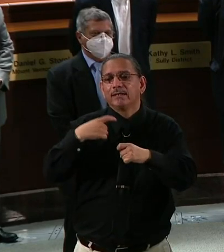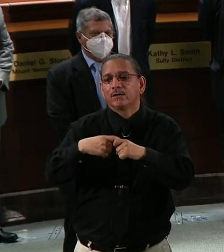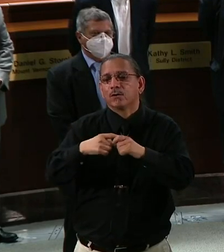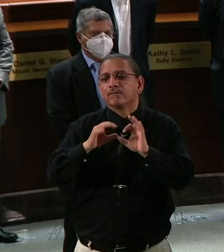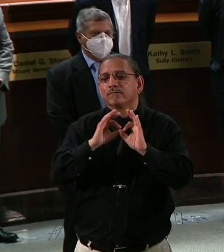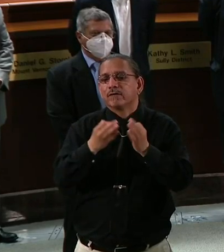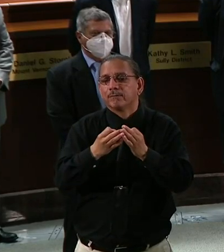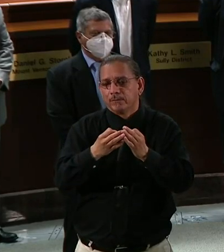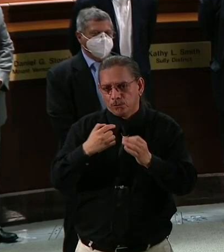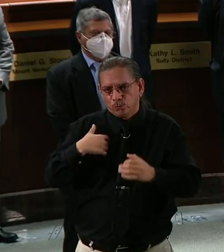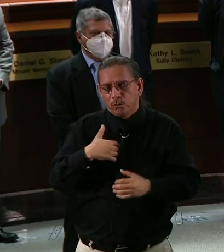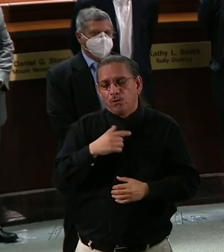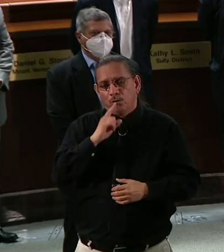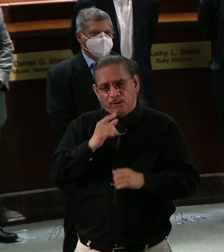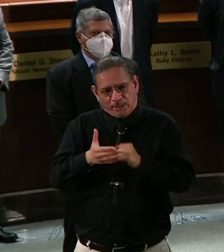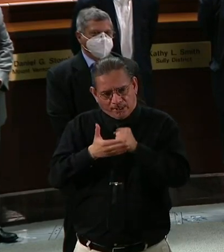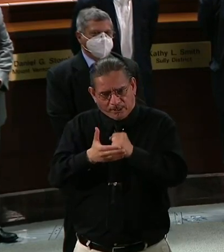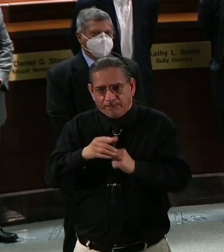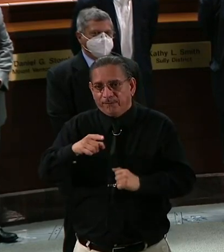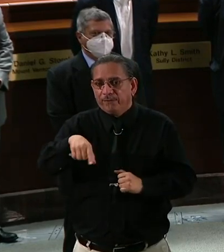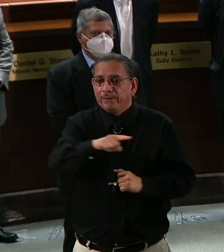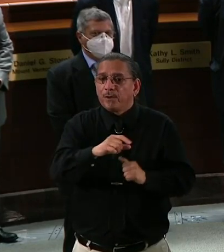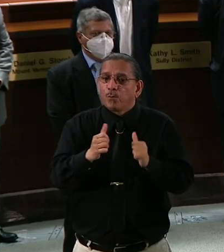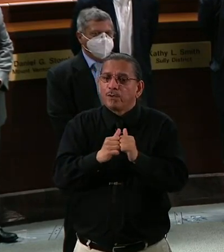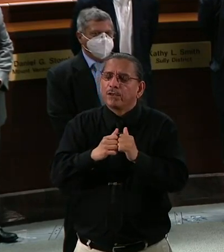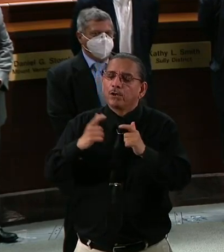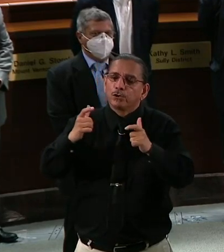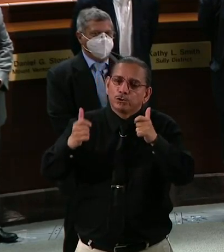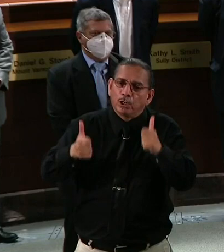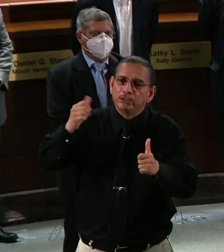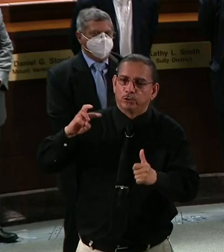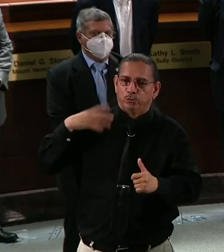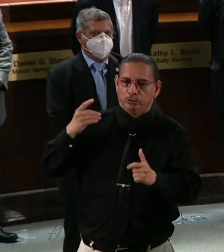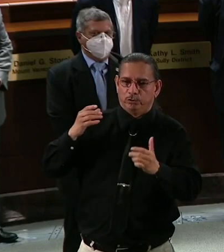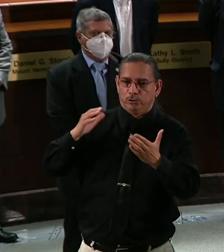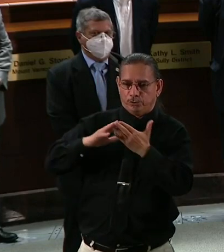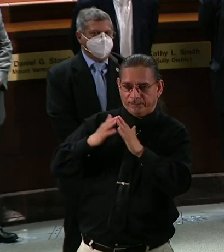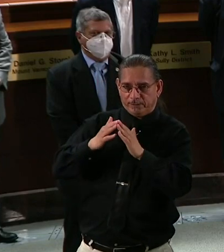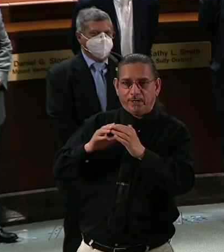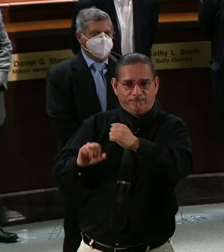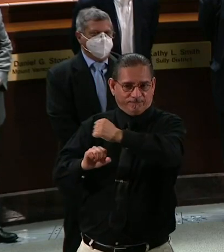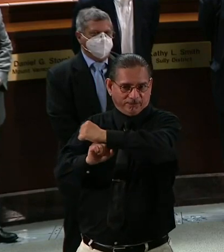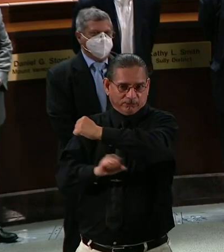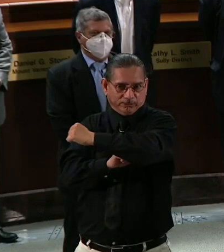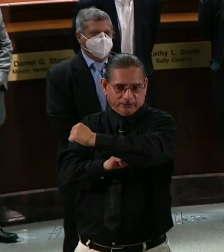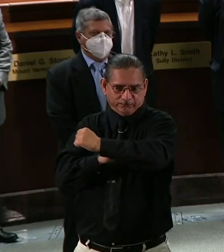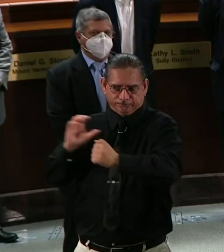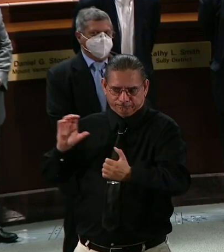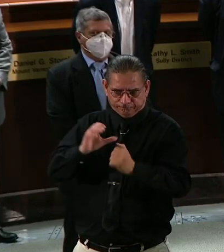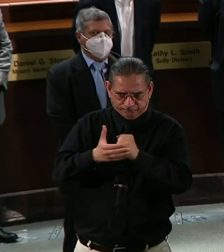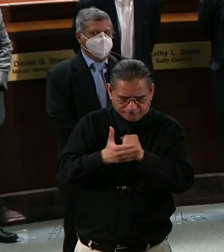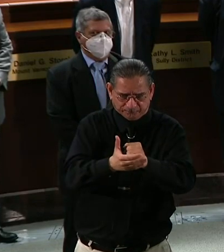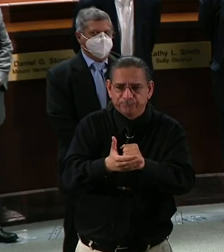AND THAT THE- IS THAT. CAN AND